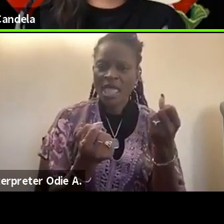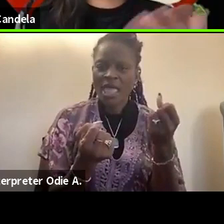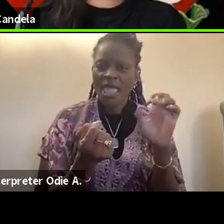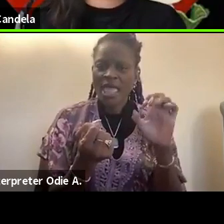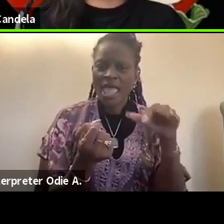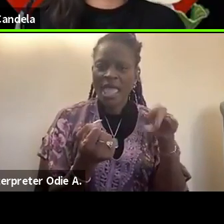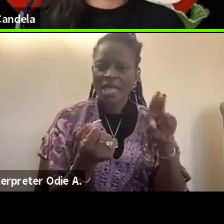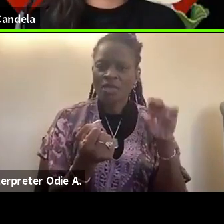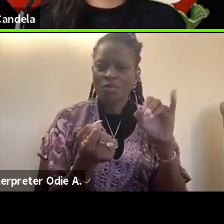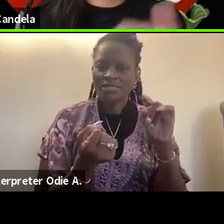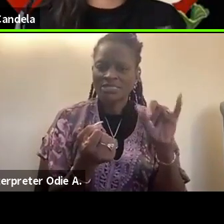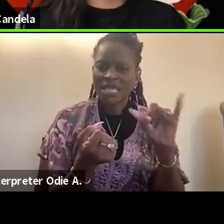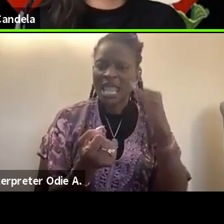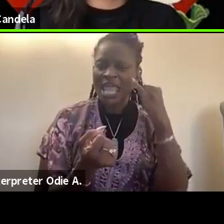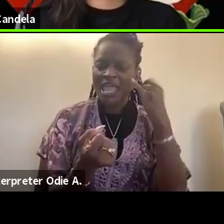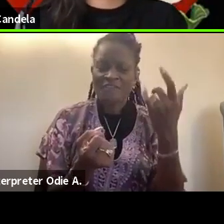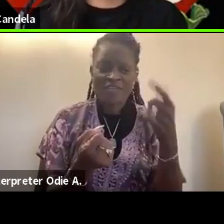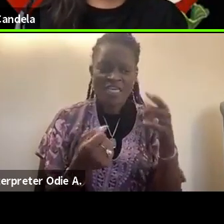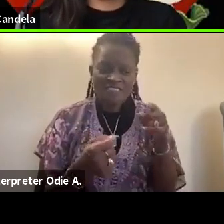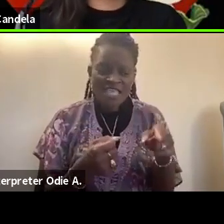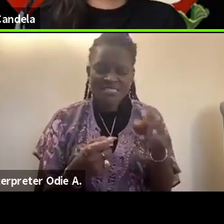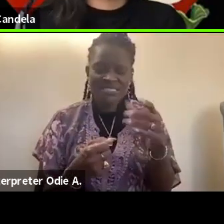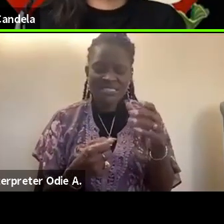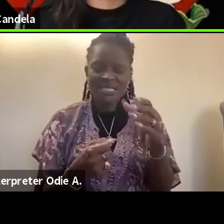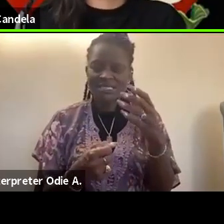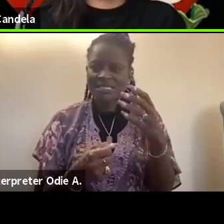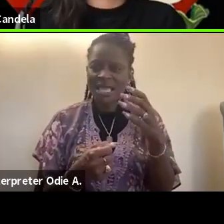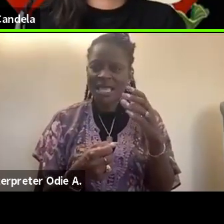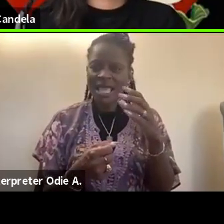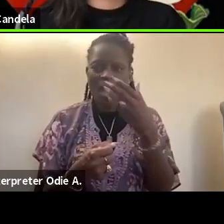If equity is an outcome, then health equity is the outcome and we're access to